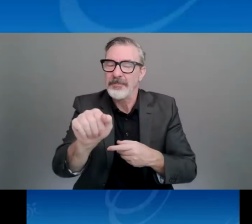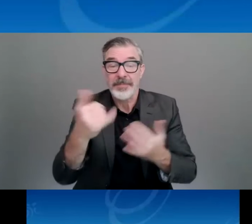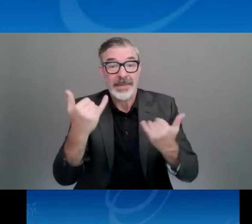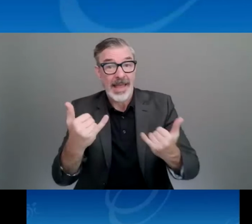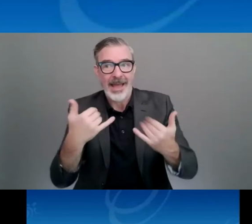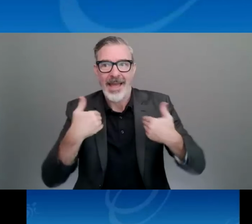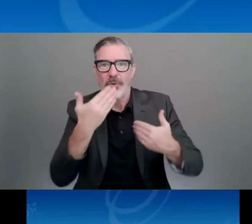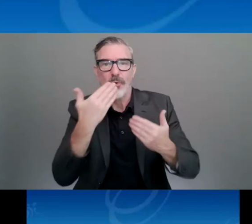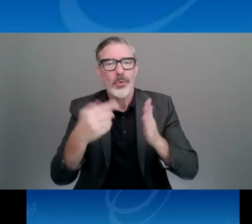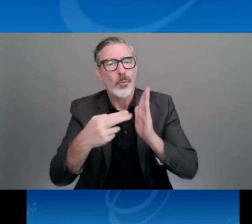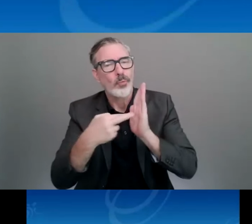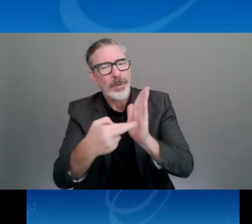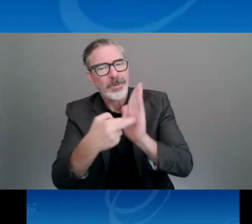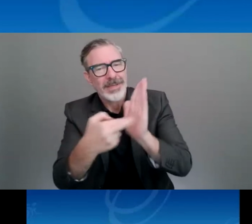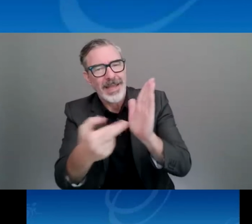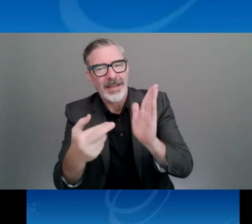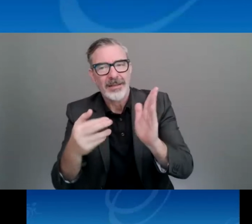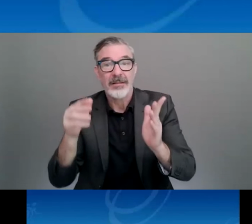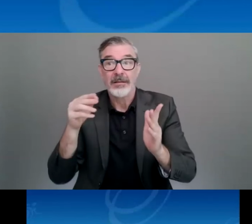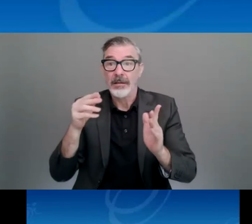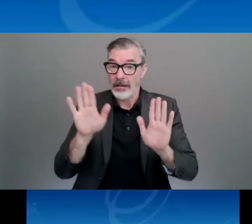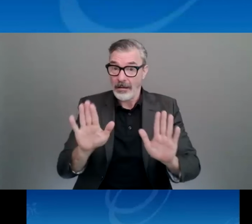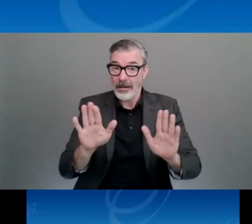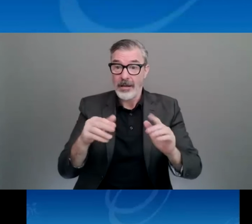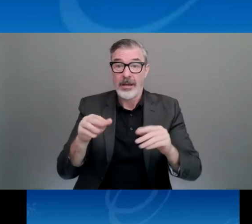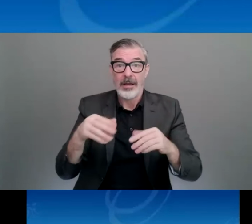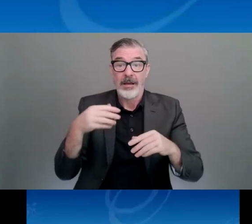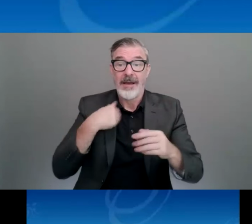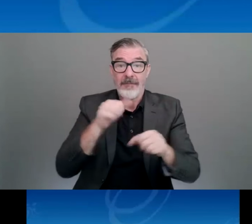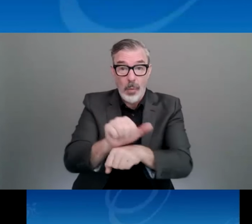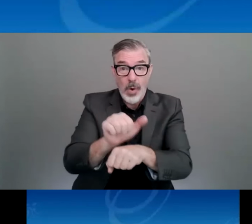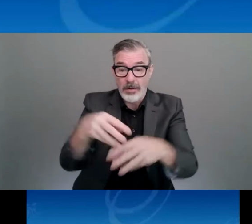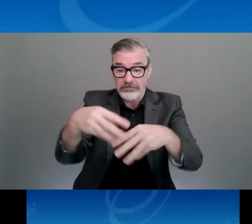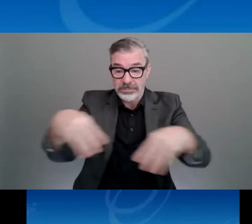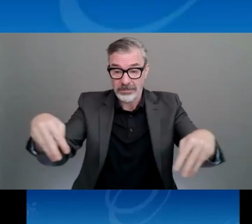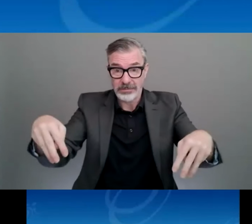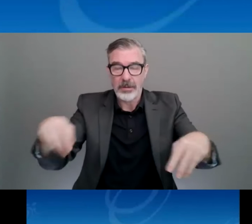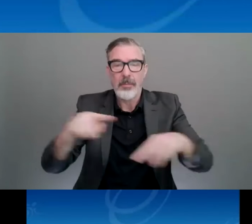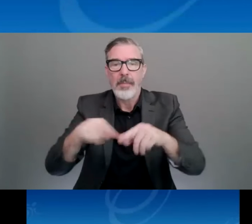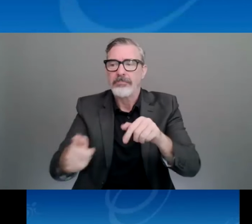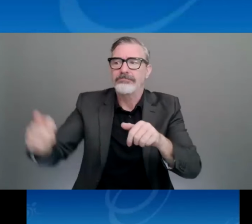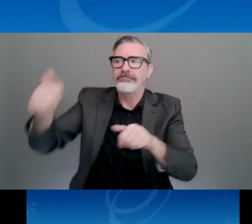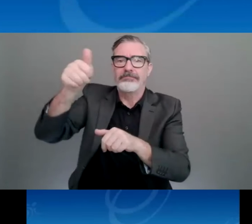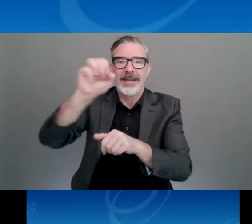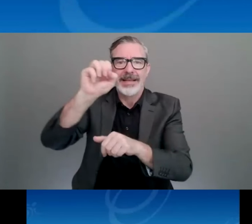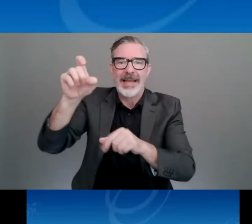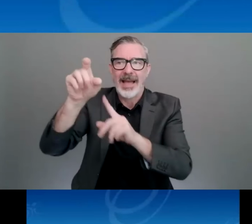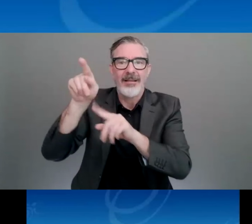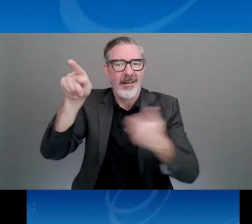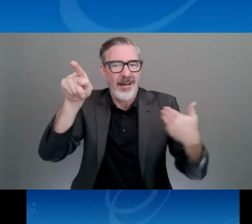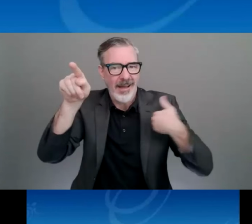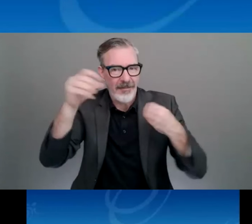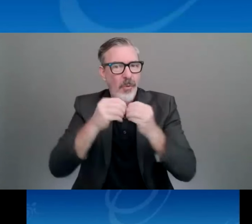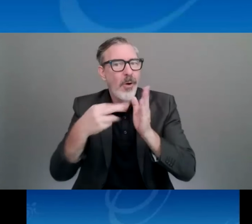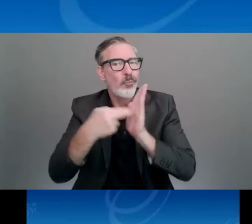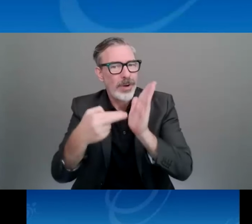at these more senior leadership level tables that will have an impact on, you know, day to day work or just life in general.